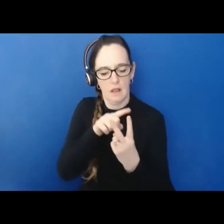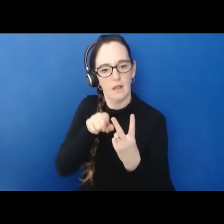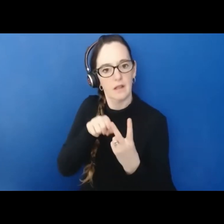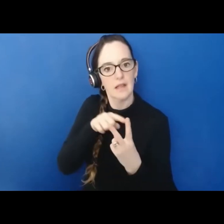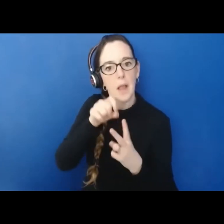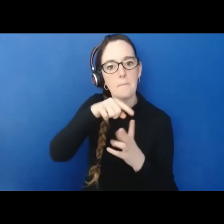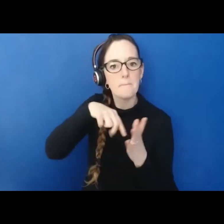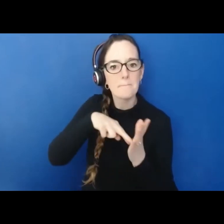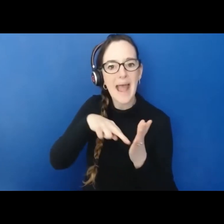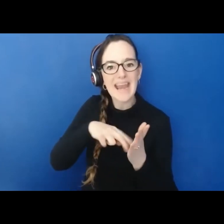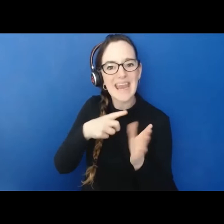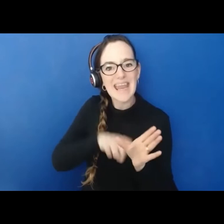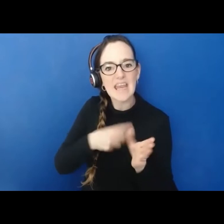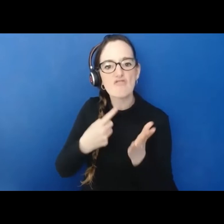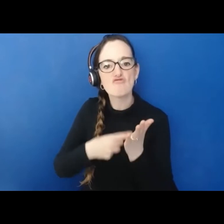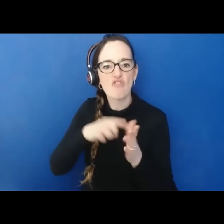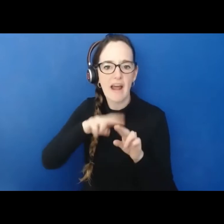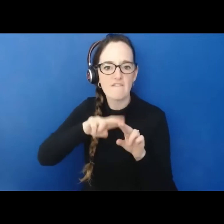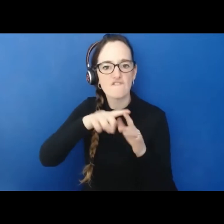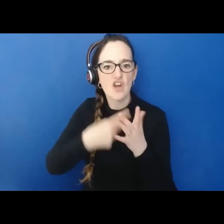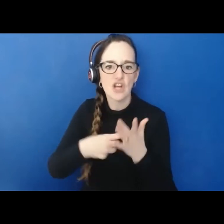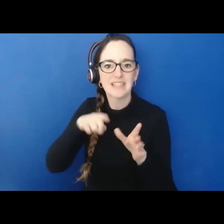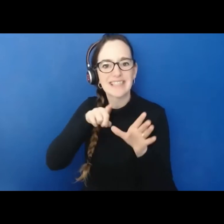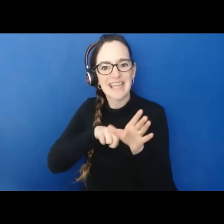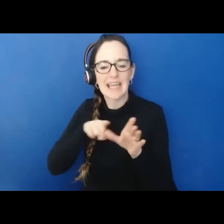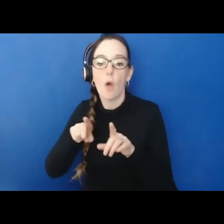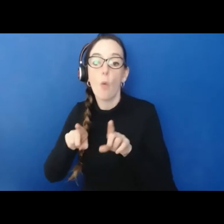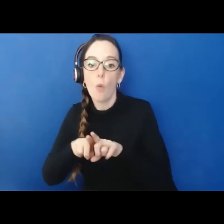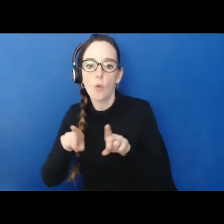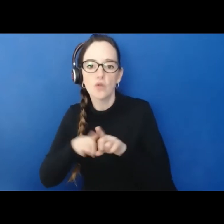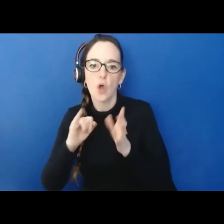just going to try and frame conversation and pick up on a couple of threads that Jes outlined.